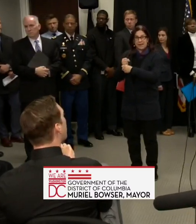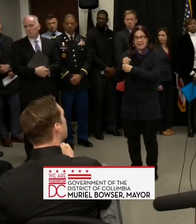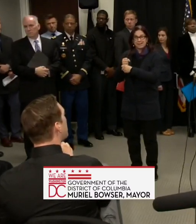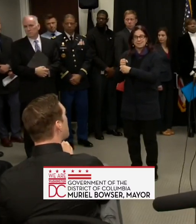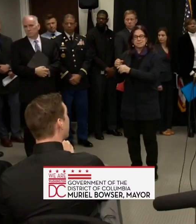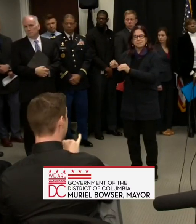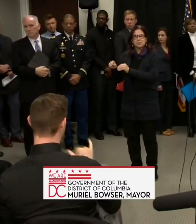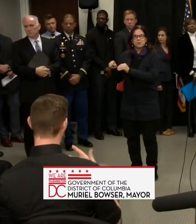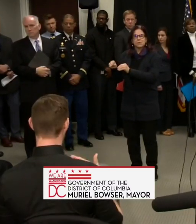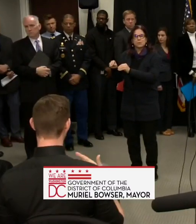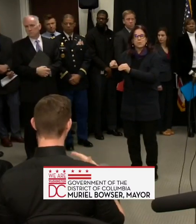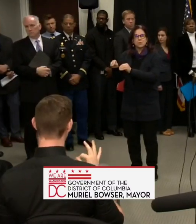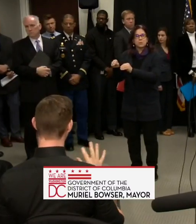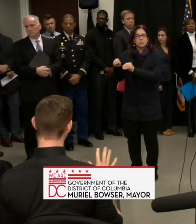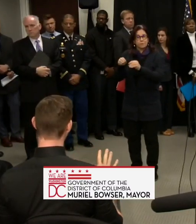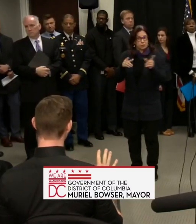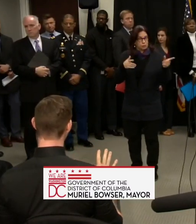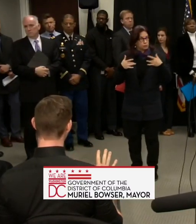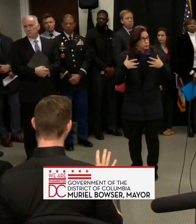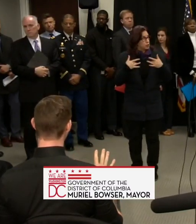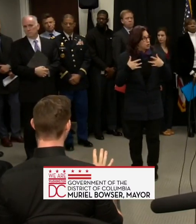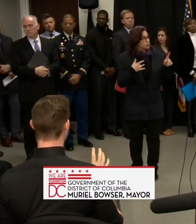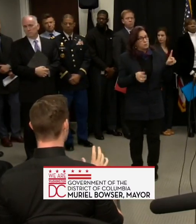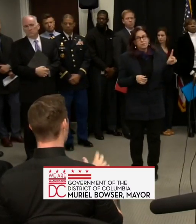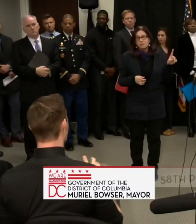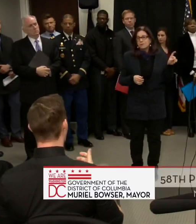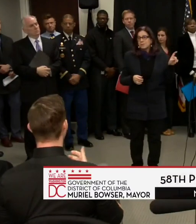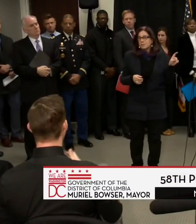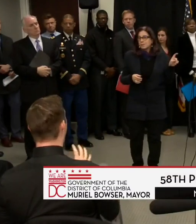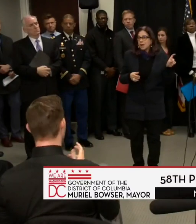A CONCERN OF YOURS CAUSING DISRUPTIONS AND WILL YOU ARREST